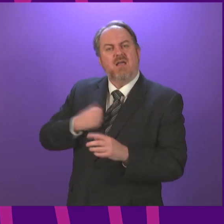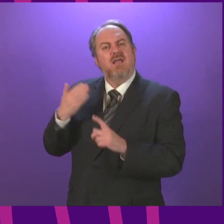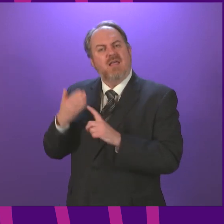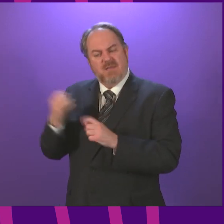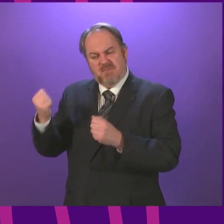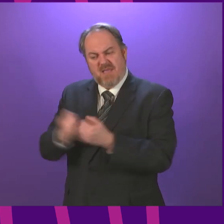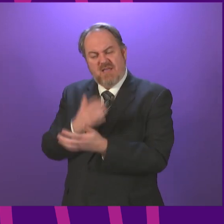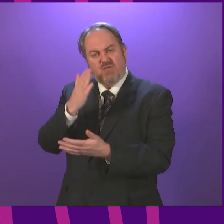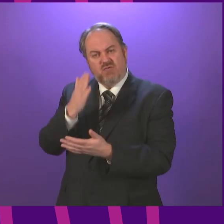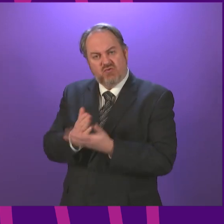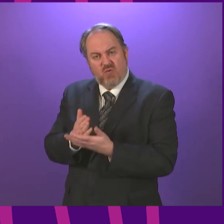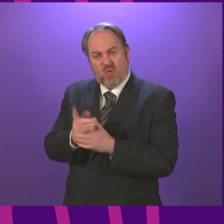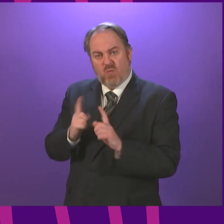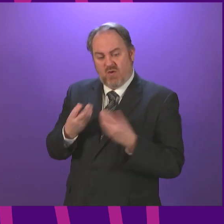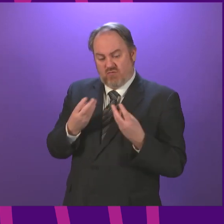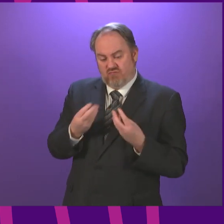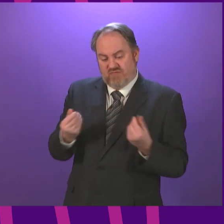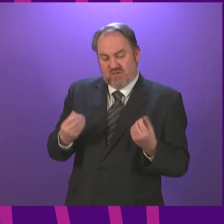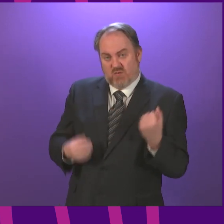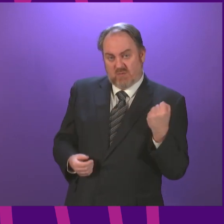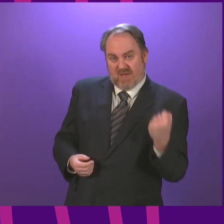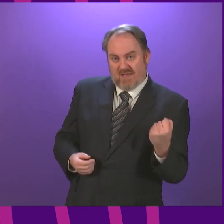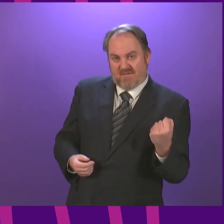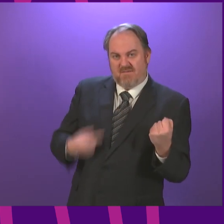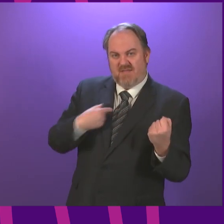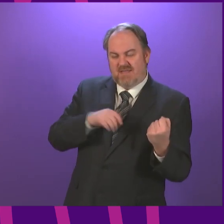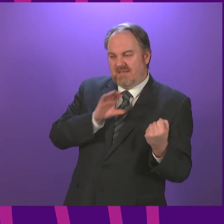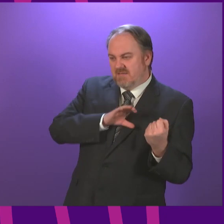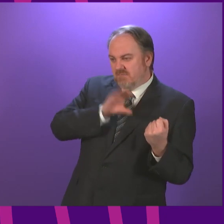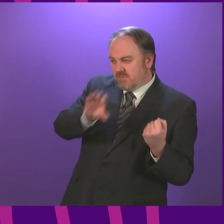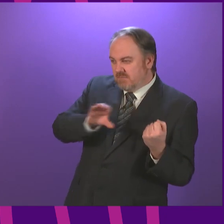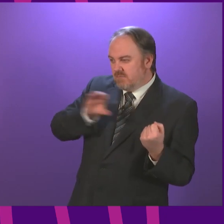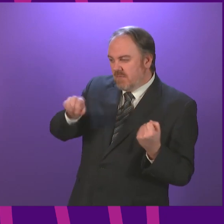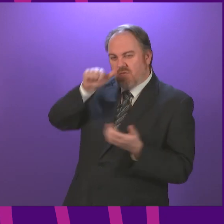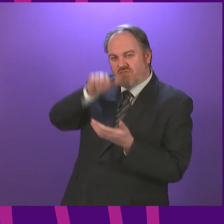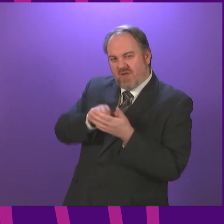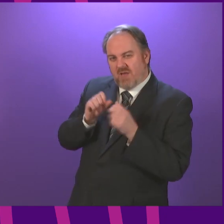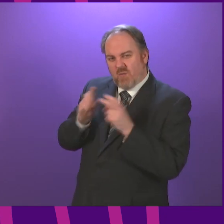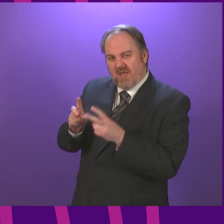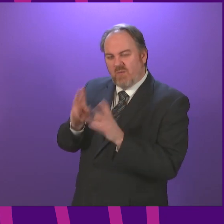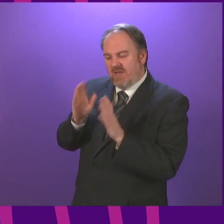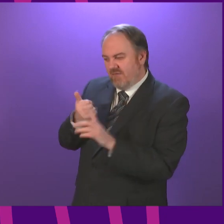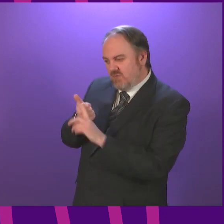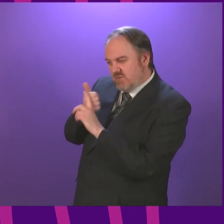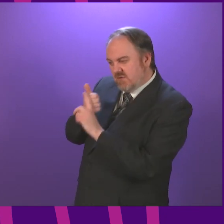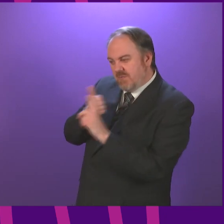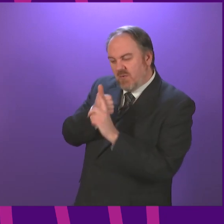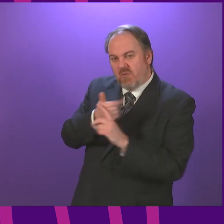that are available to us are targeted as effectively as possible. That means targeting first-time